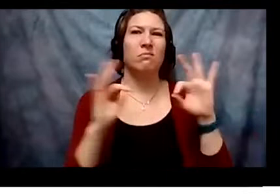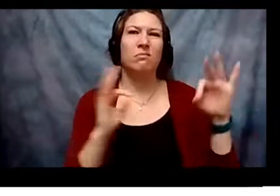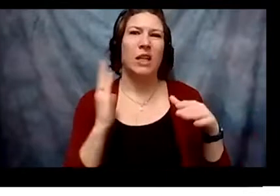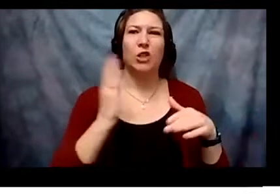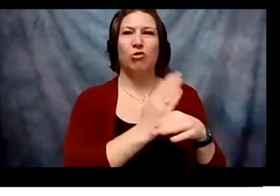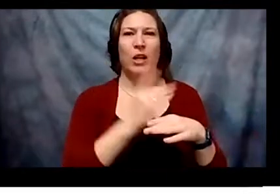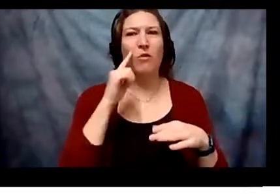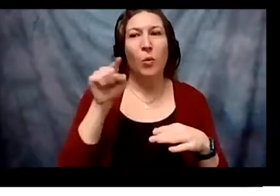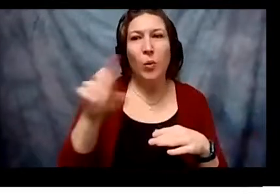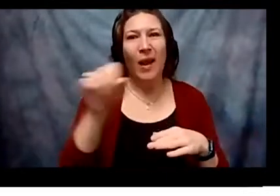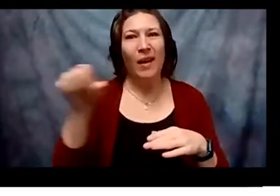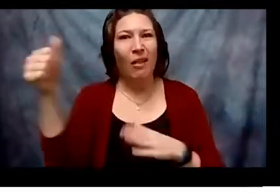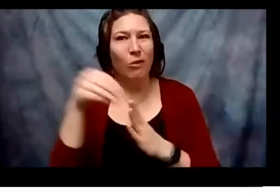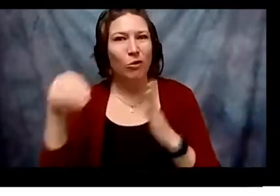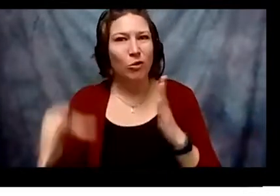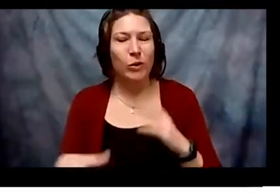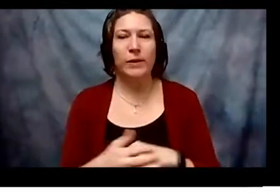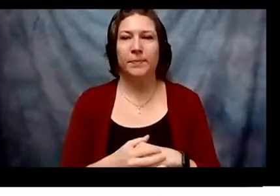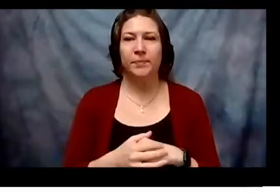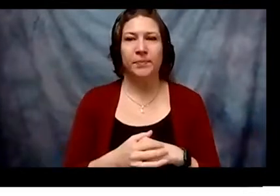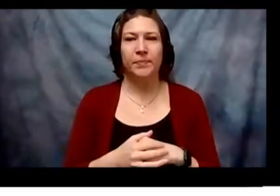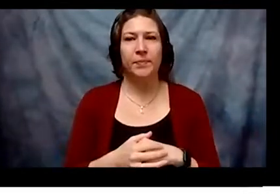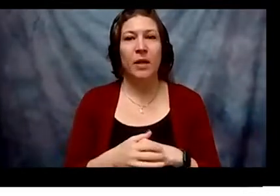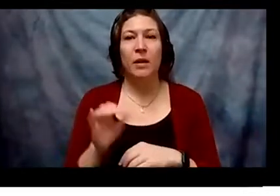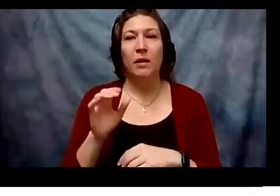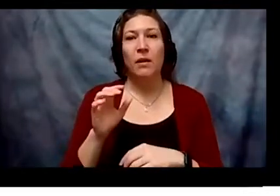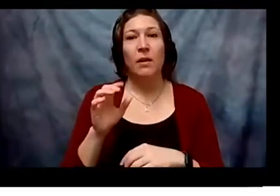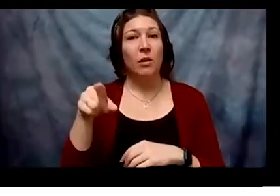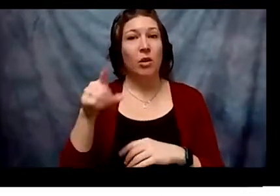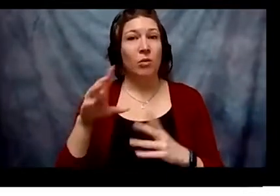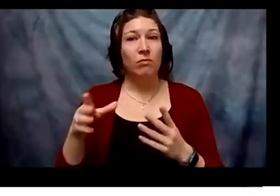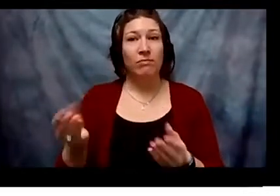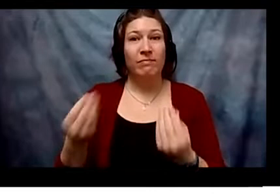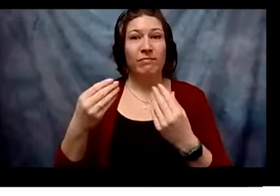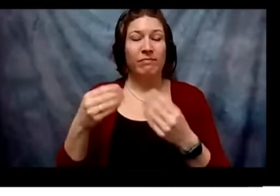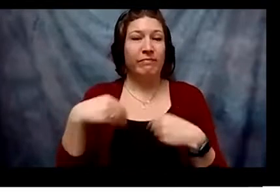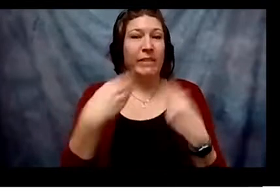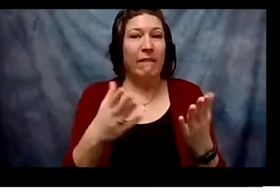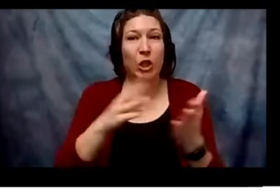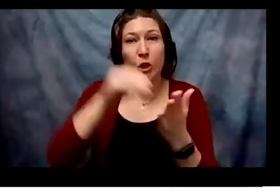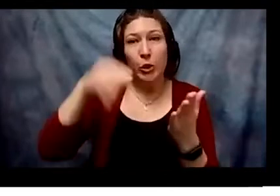You give praise, and extra attention to students who memorize